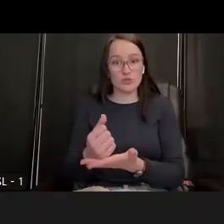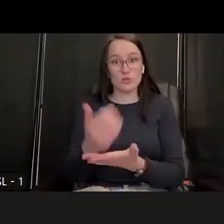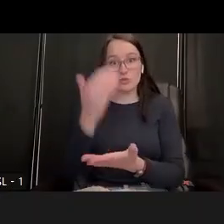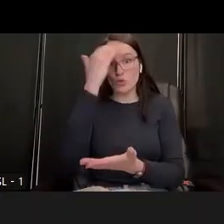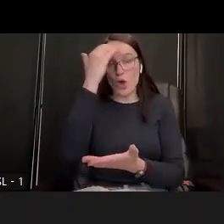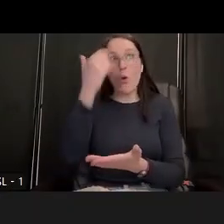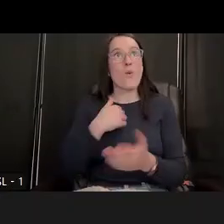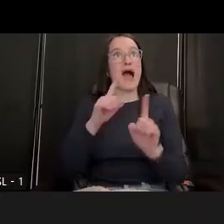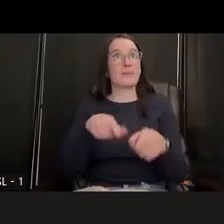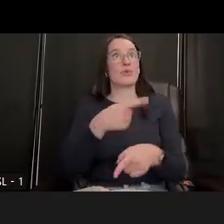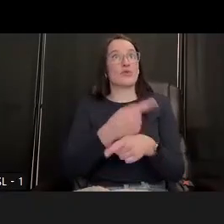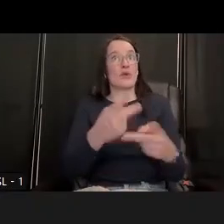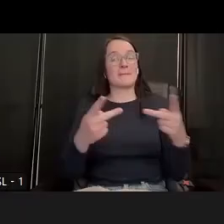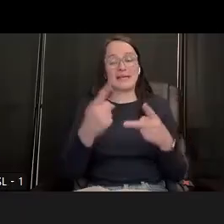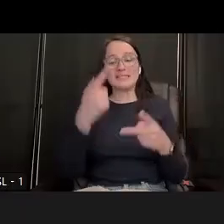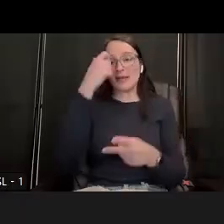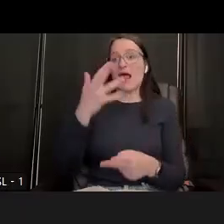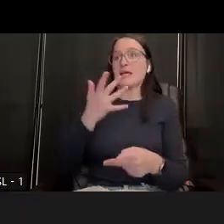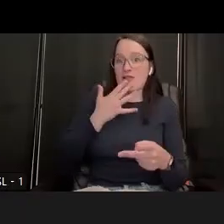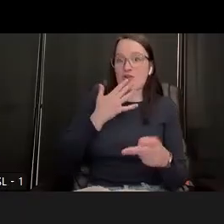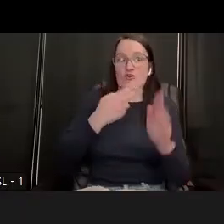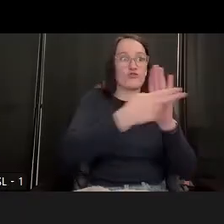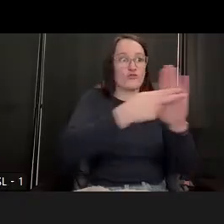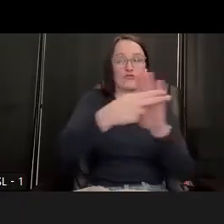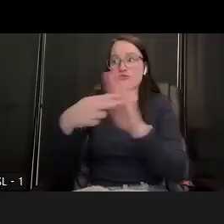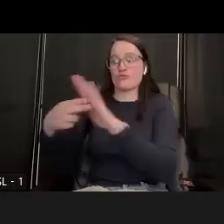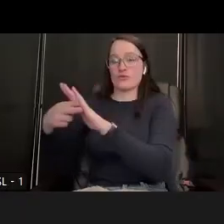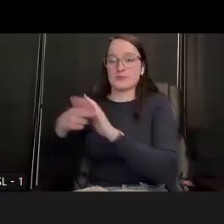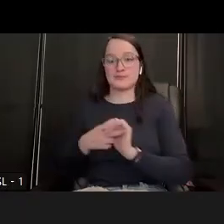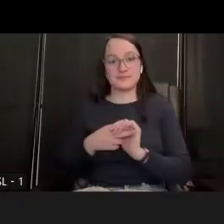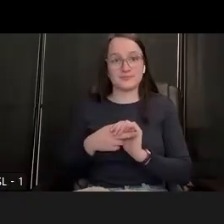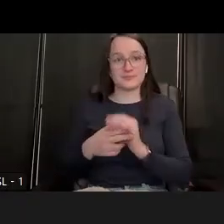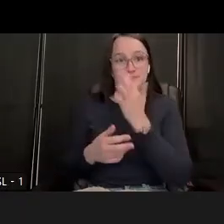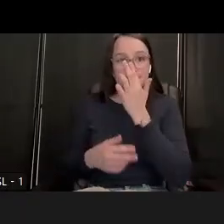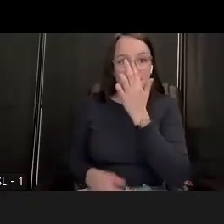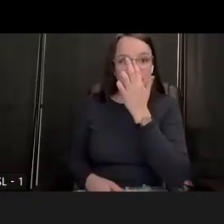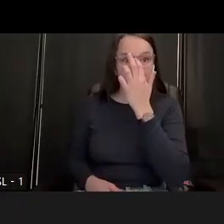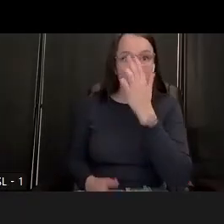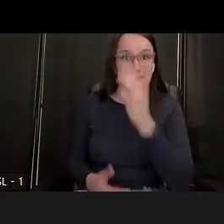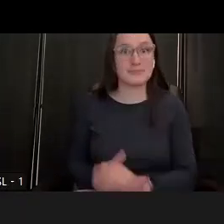coordinated um routes, color-coded routes. So, River doesn't need to remember every single thing.